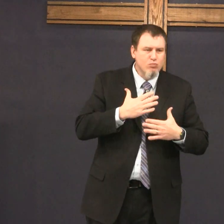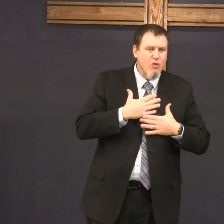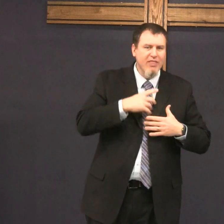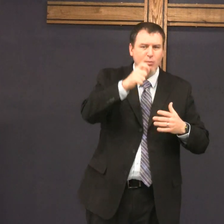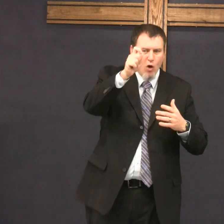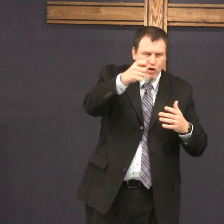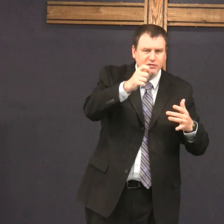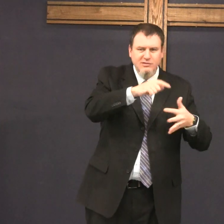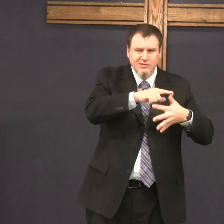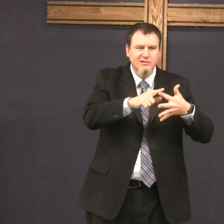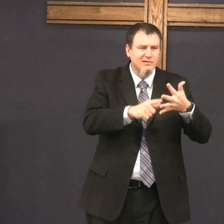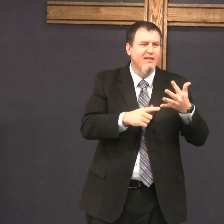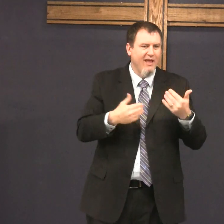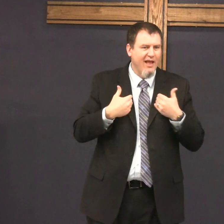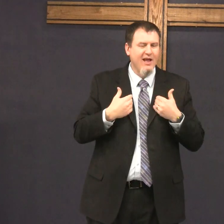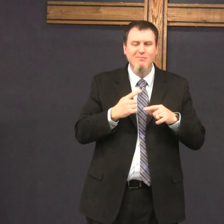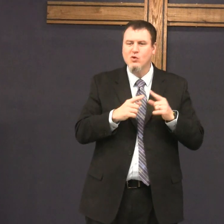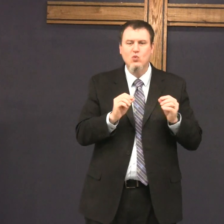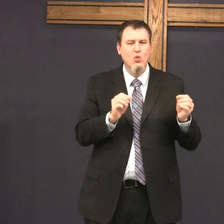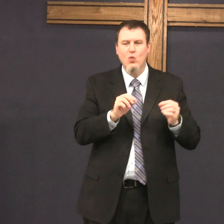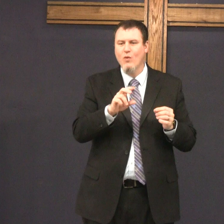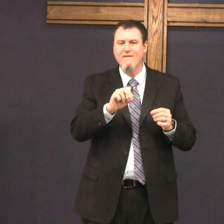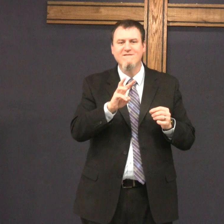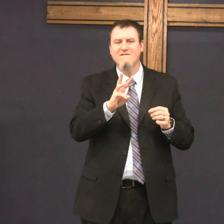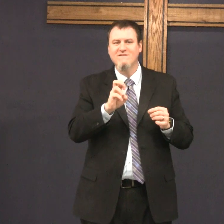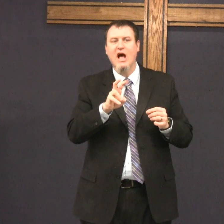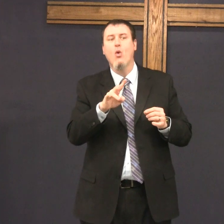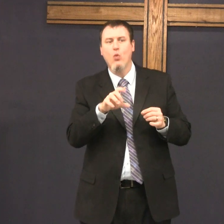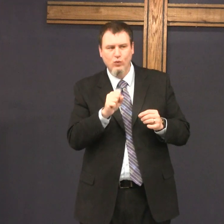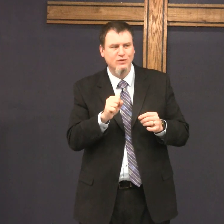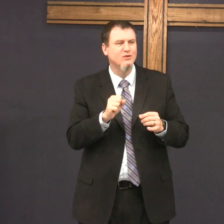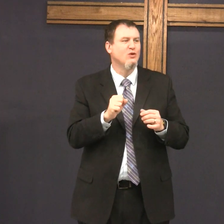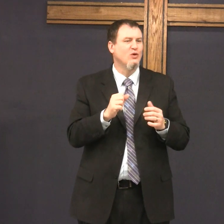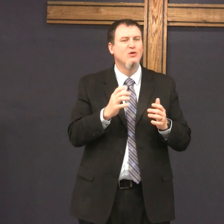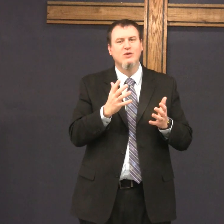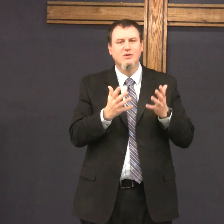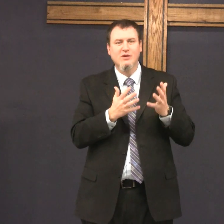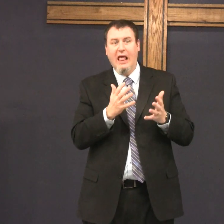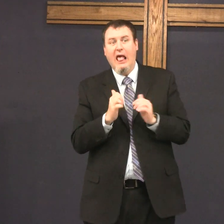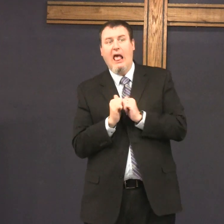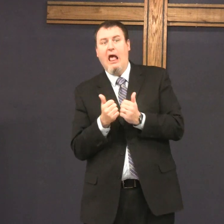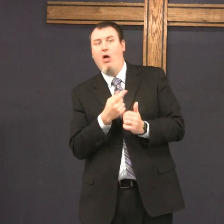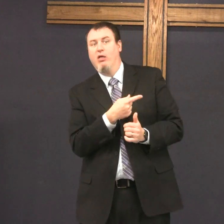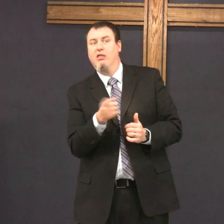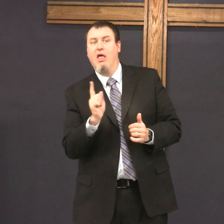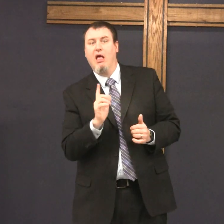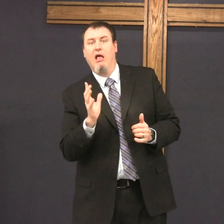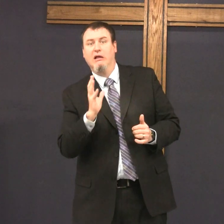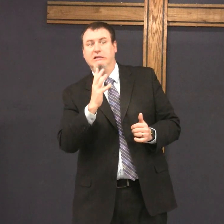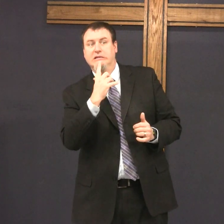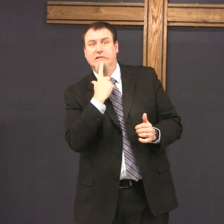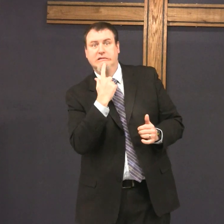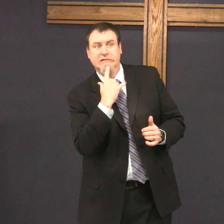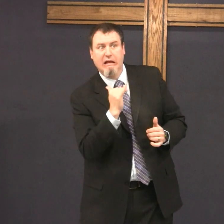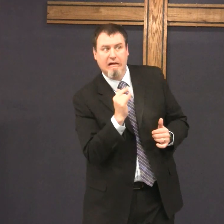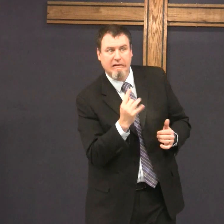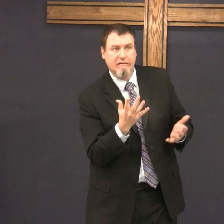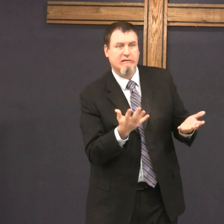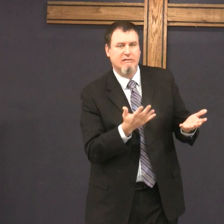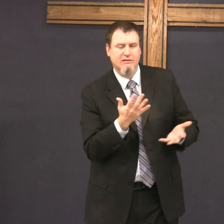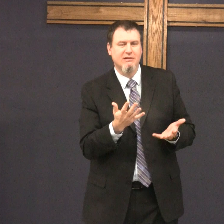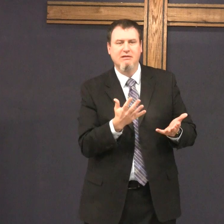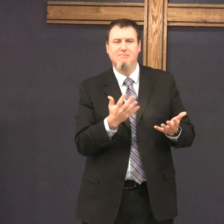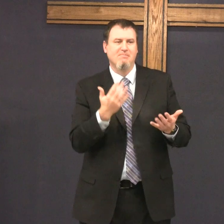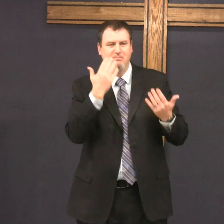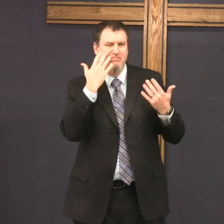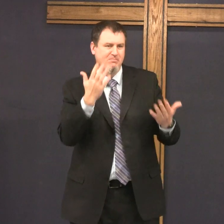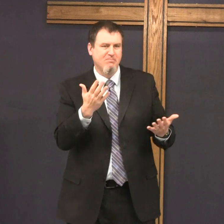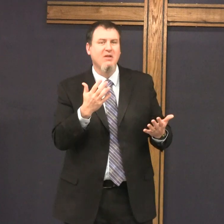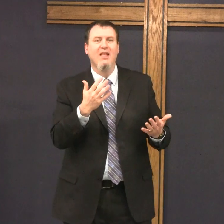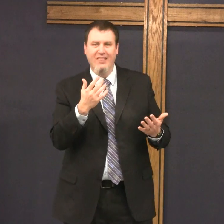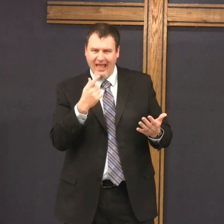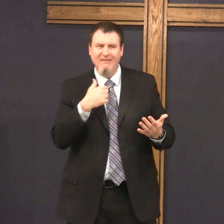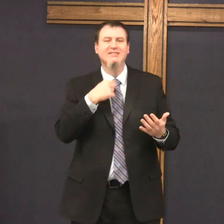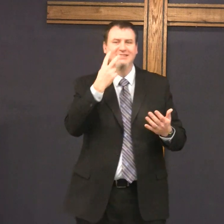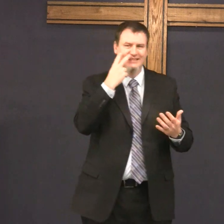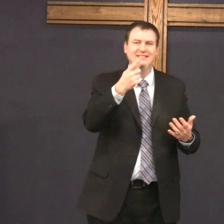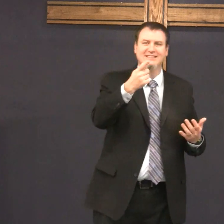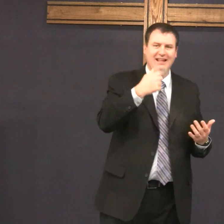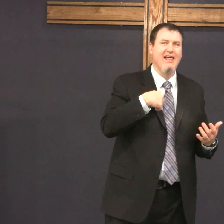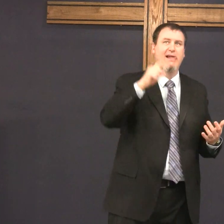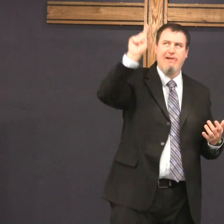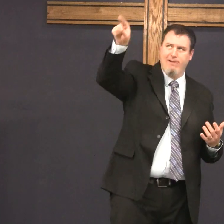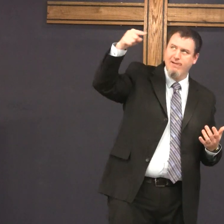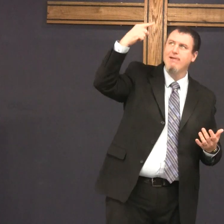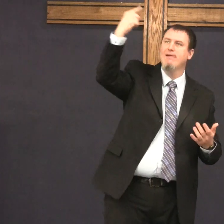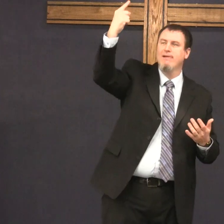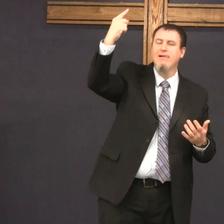they have breath marks but no vowels so how would they pronounce it I don't know I have seen